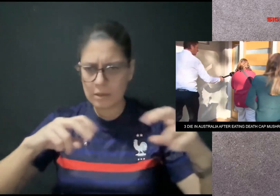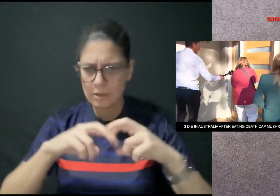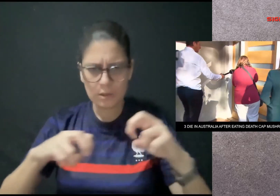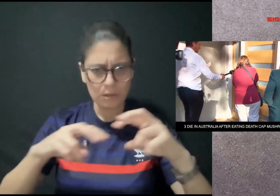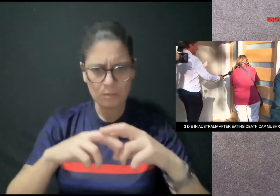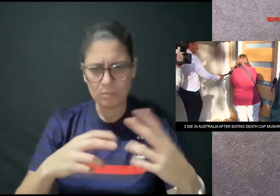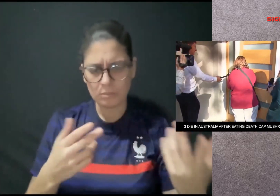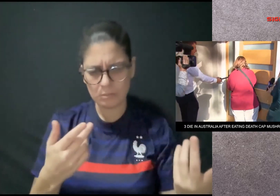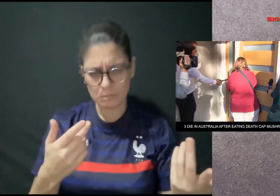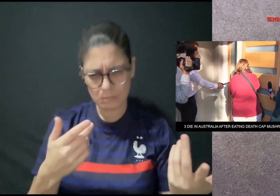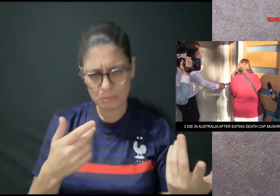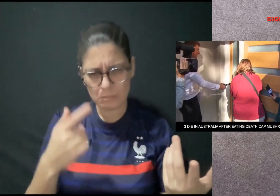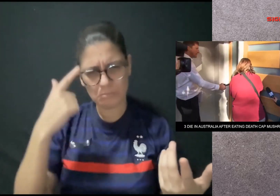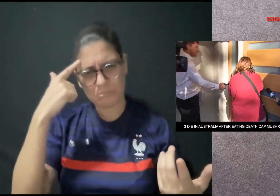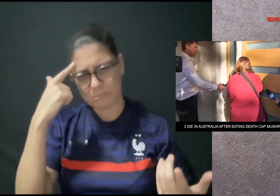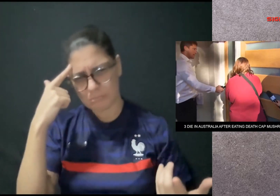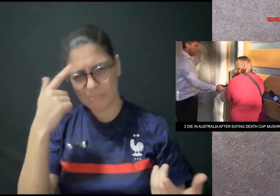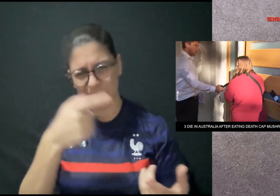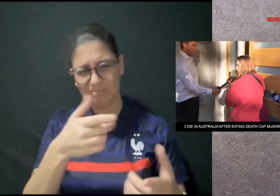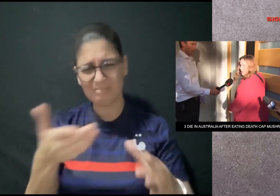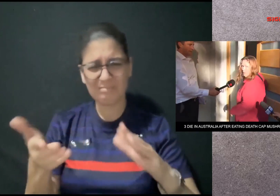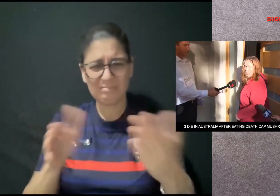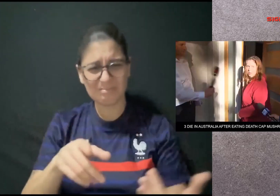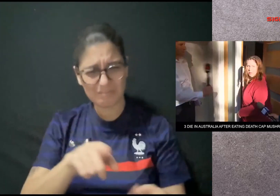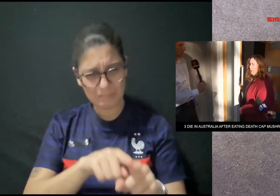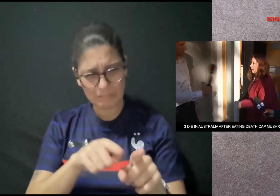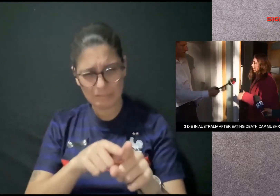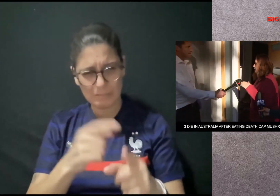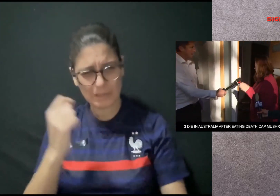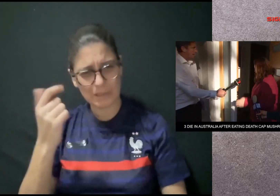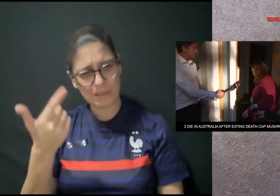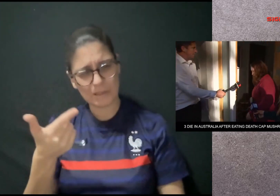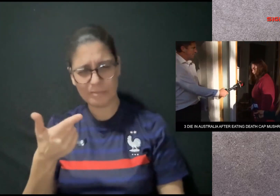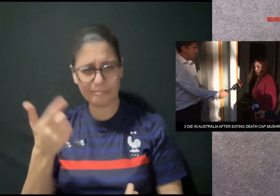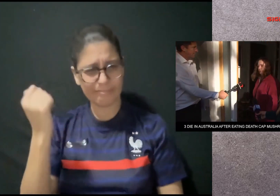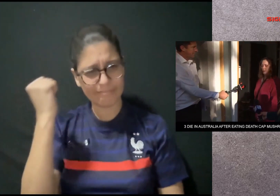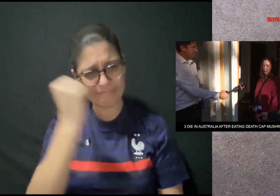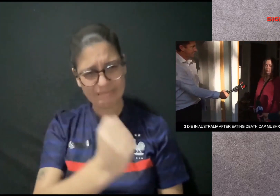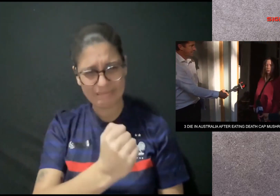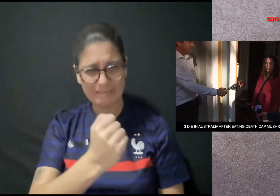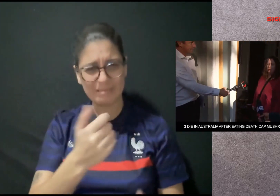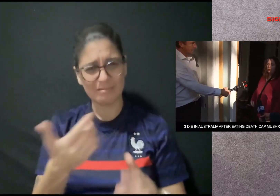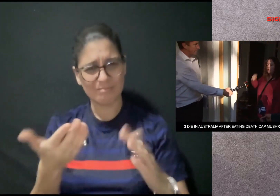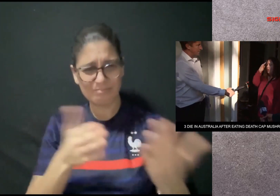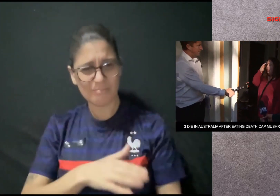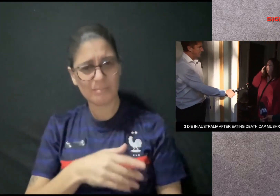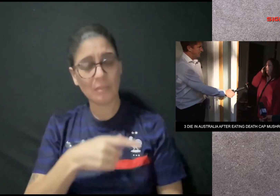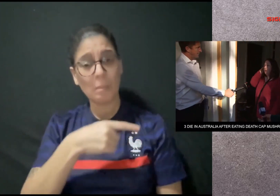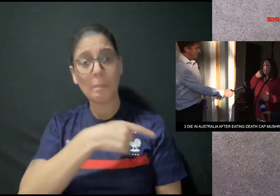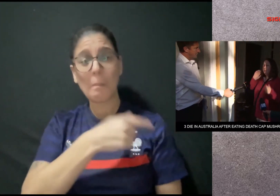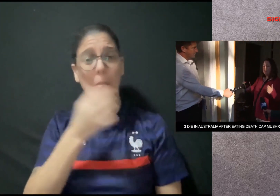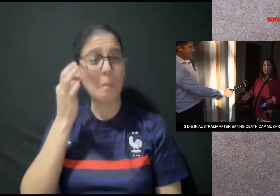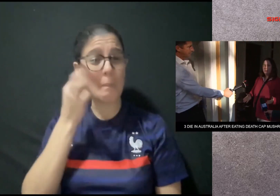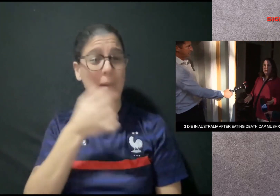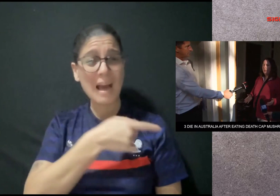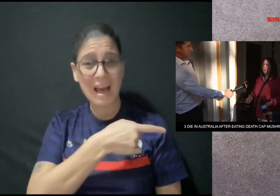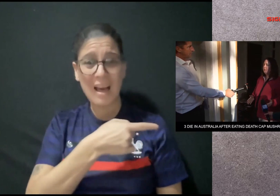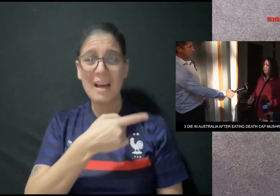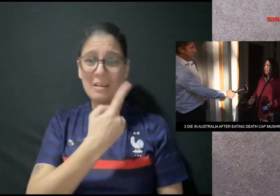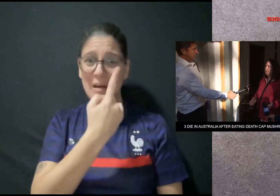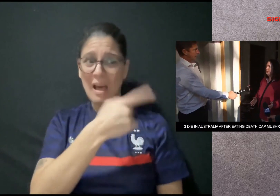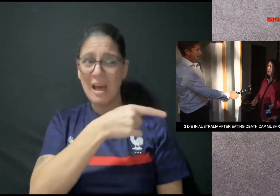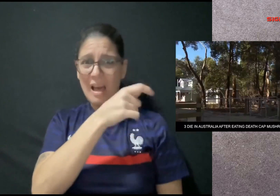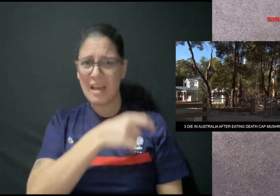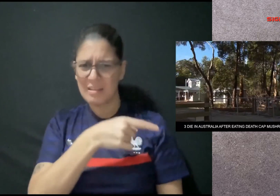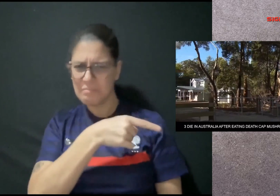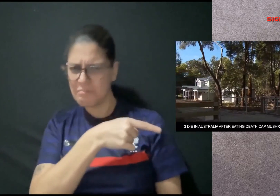police are still trying to determine if the deaths were homicides Patterson is a suspect